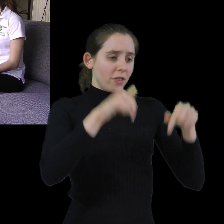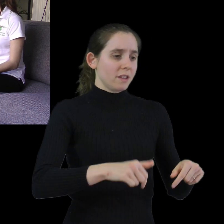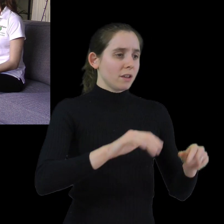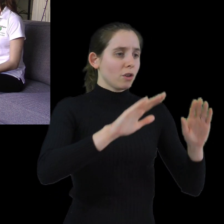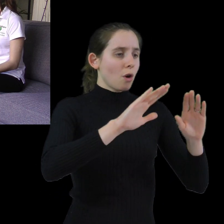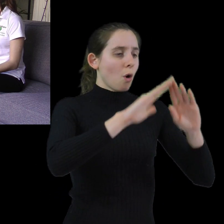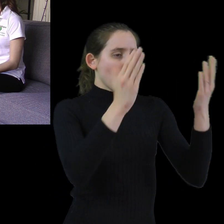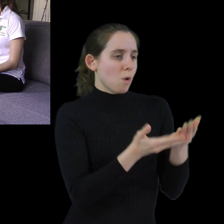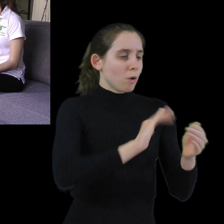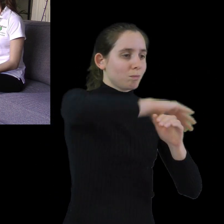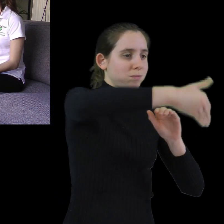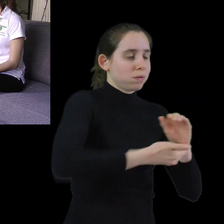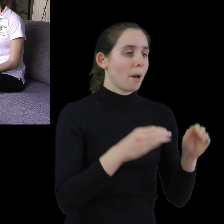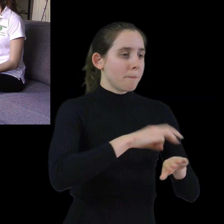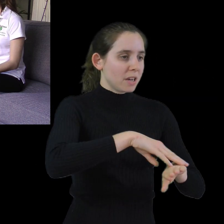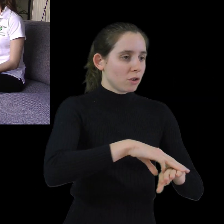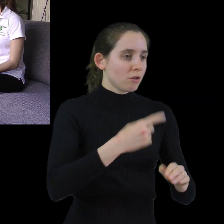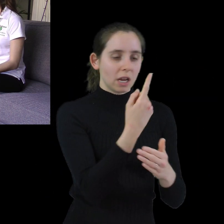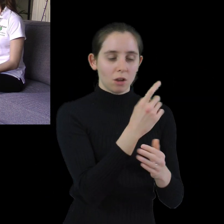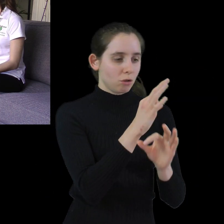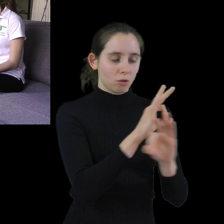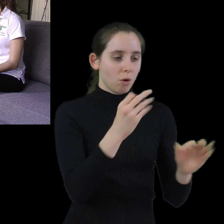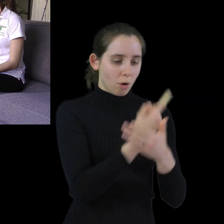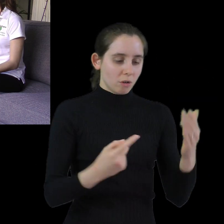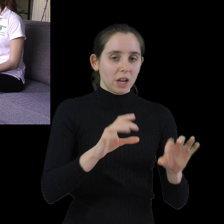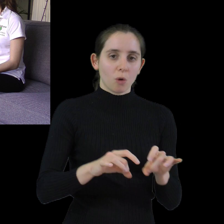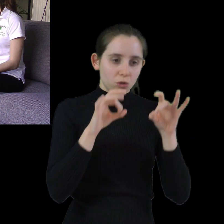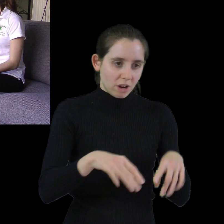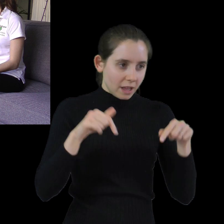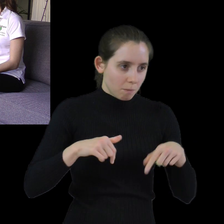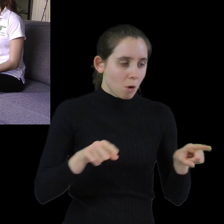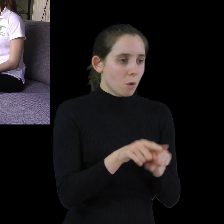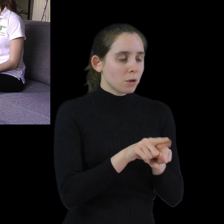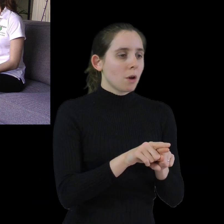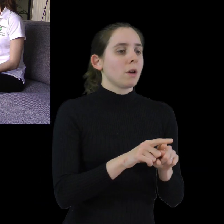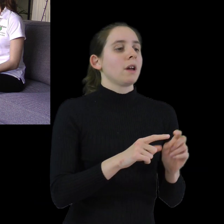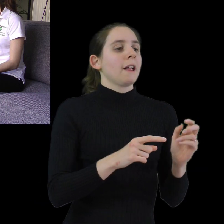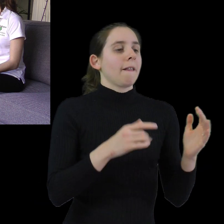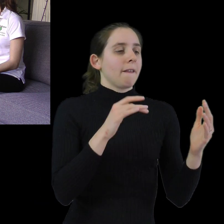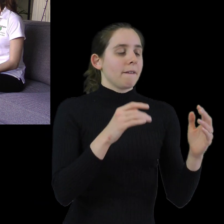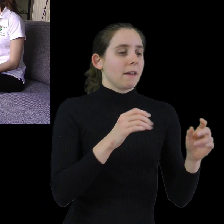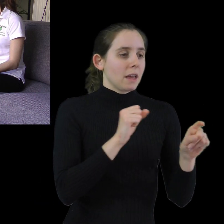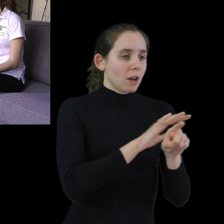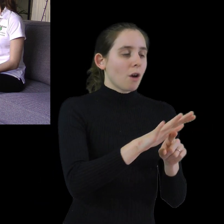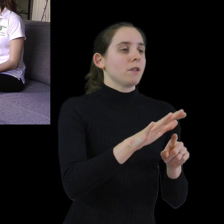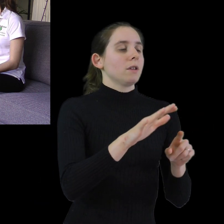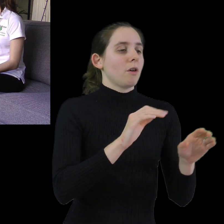us here in Australia, you know it goes right across Australia and New Zealand, but then also across the world. And so I